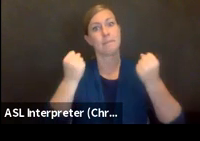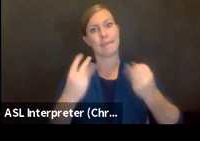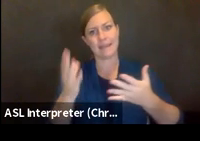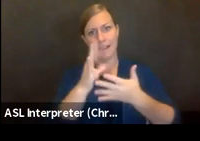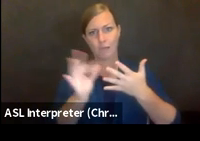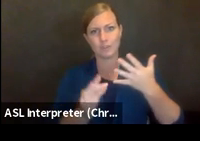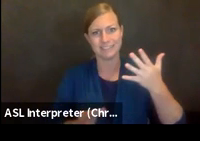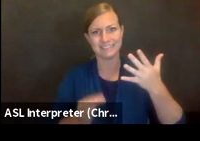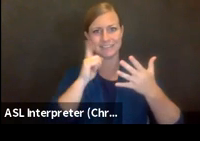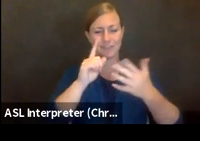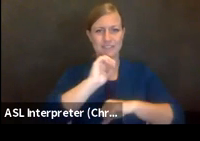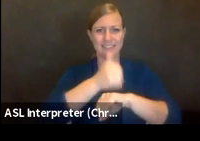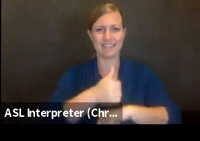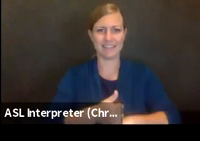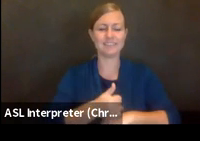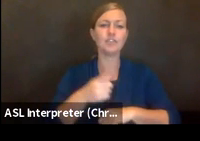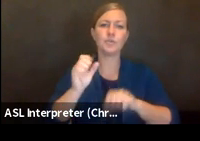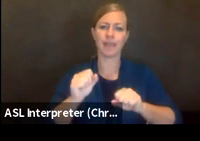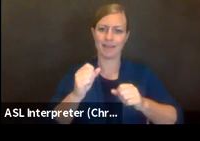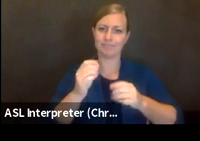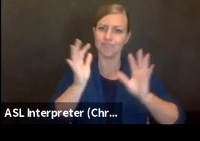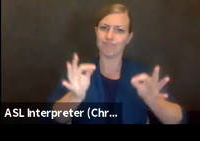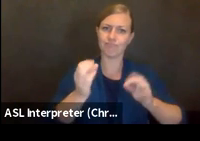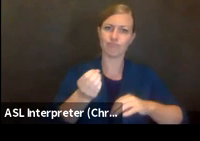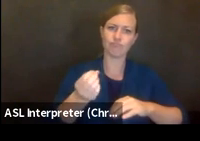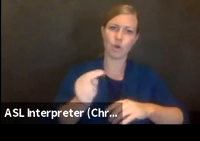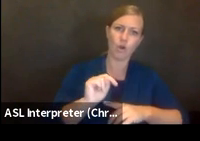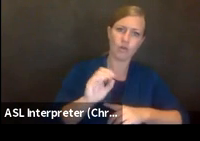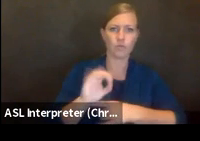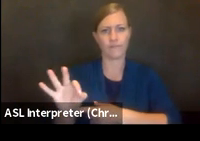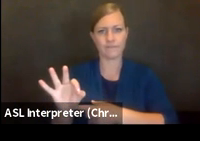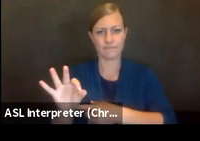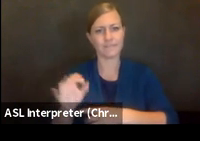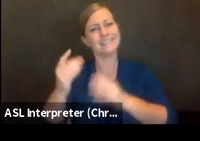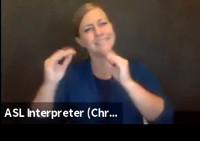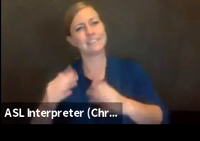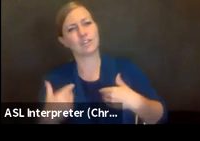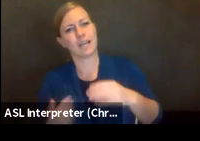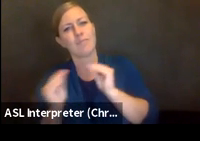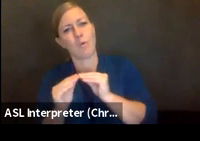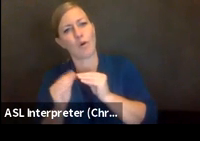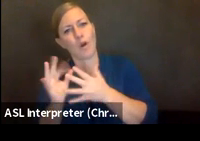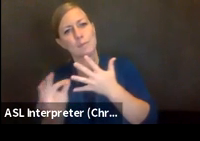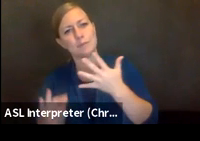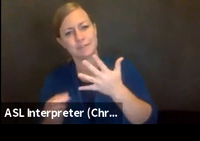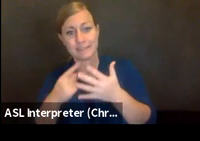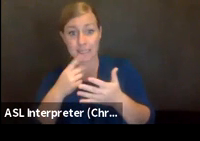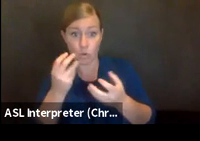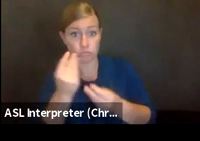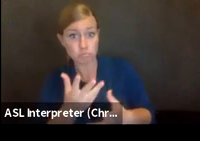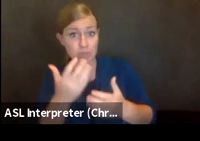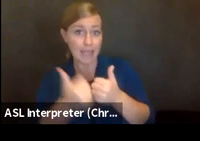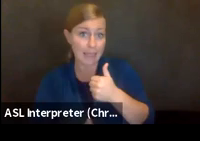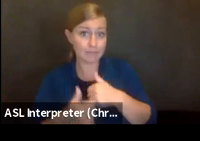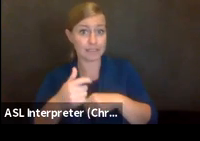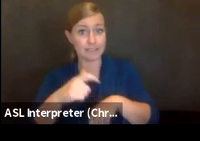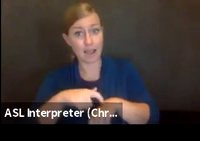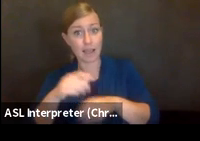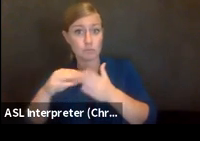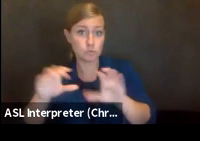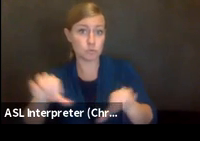ESD 189 - Amy Colburn: That you can choose to turn on or off the teacher generally has more just because it wants to know, you know, do you want to be notified for every little thing or just some things but